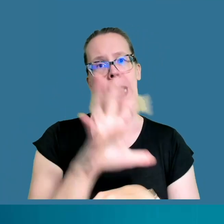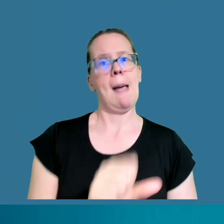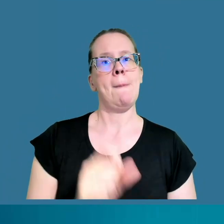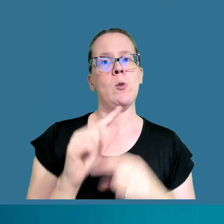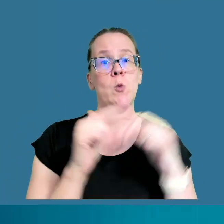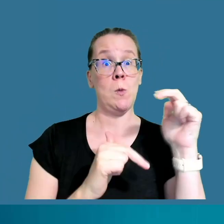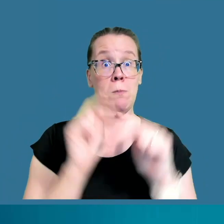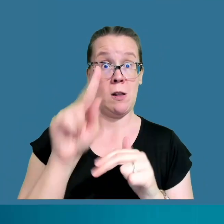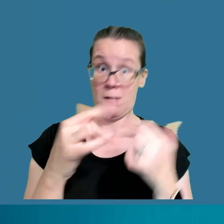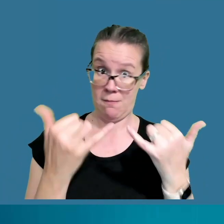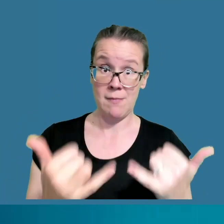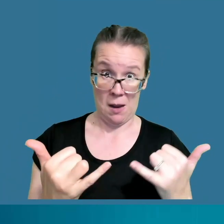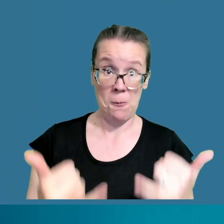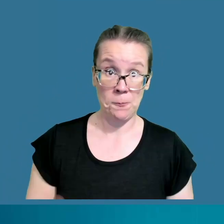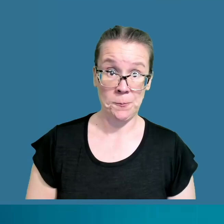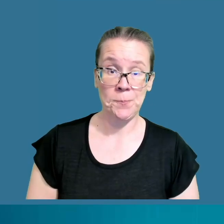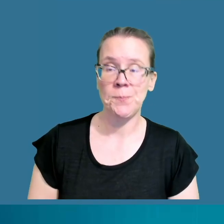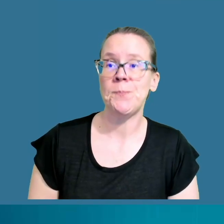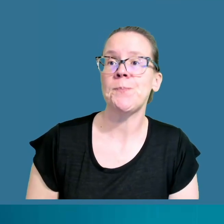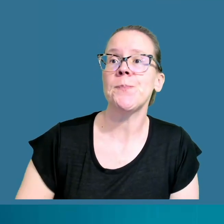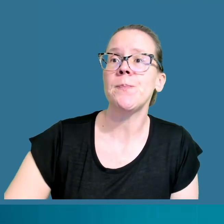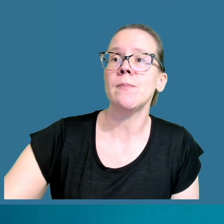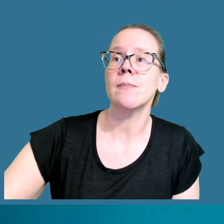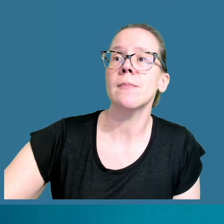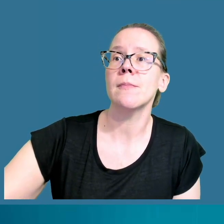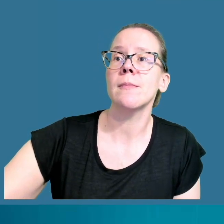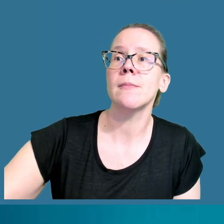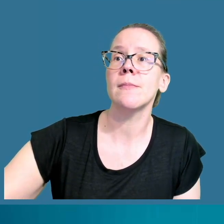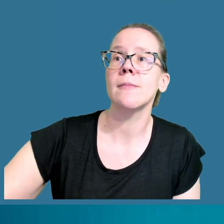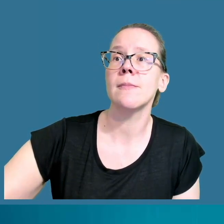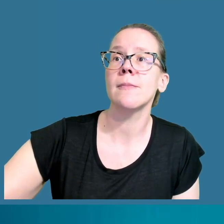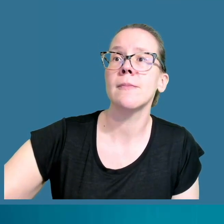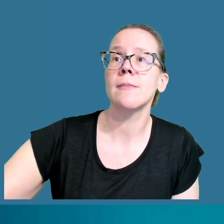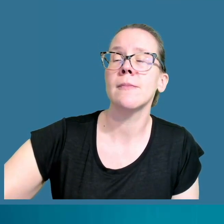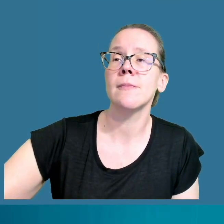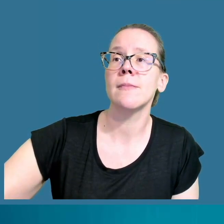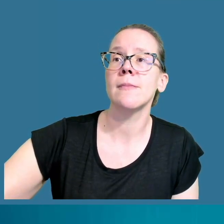regardless of scale or the number of seams that are coming together without a problem.